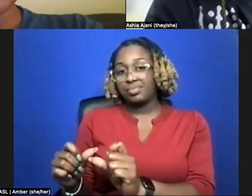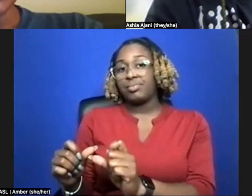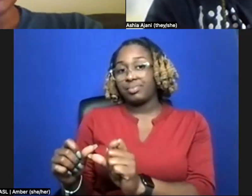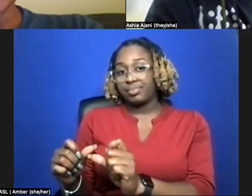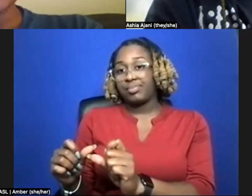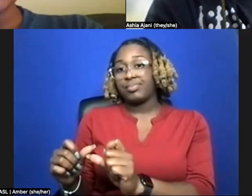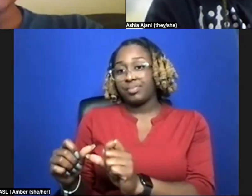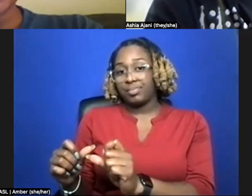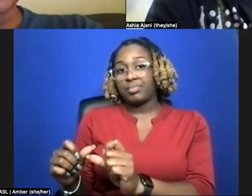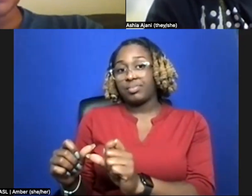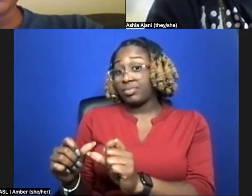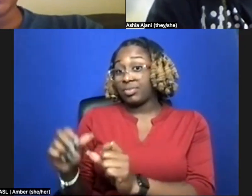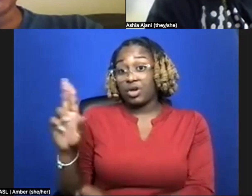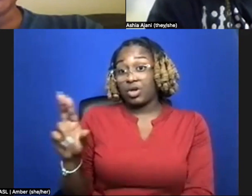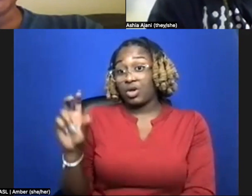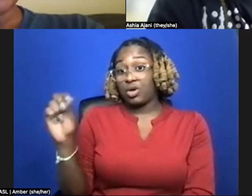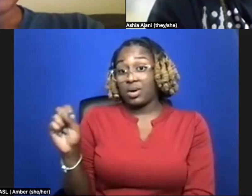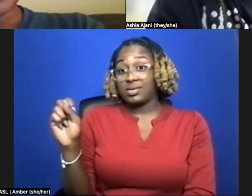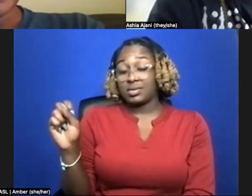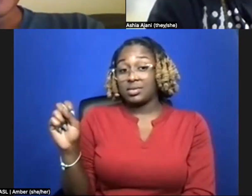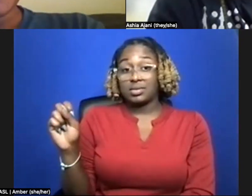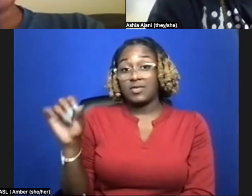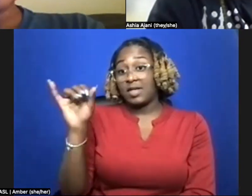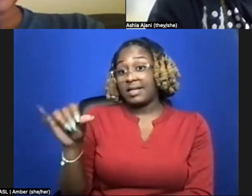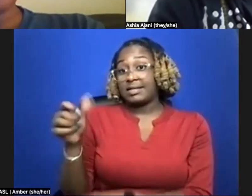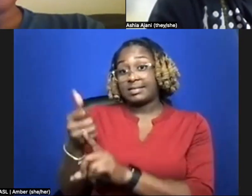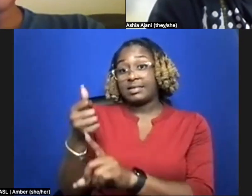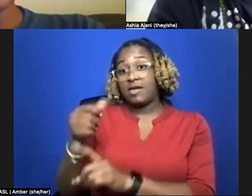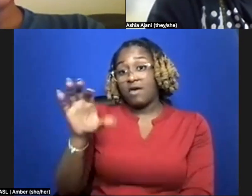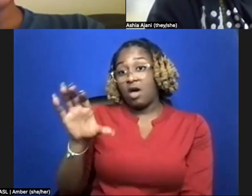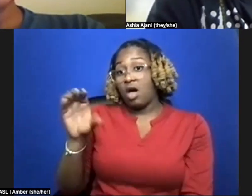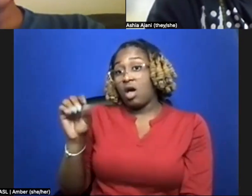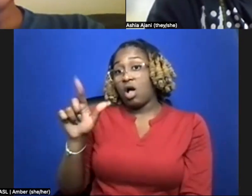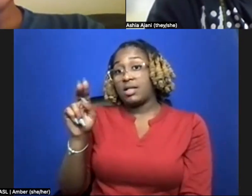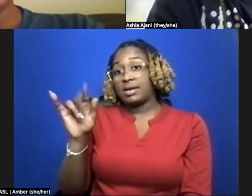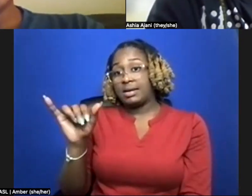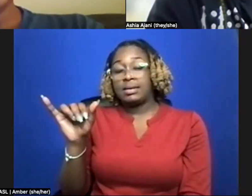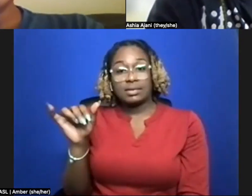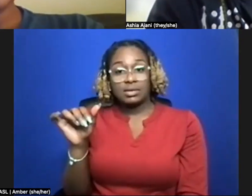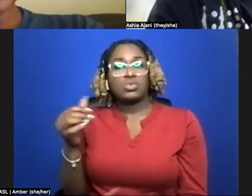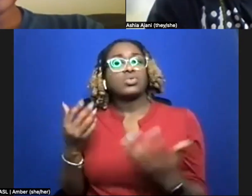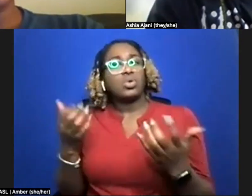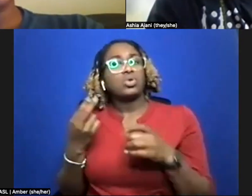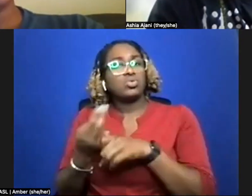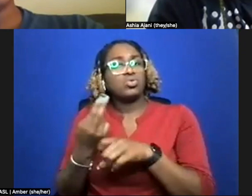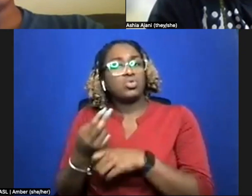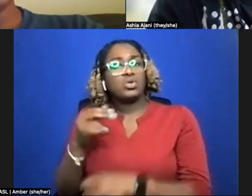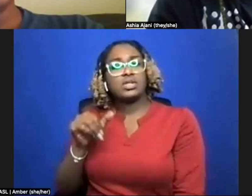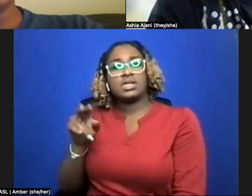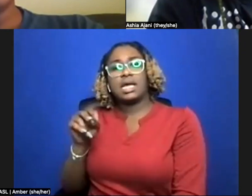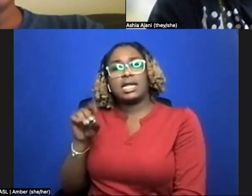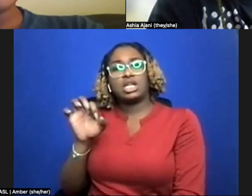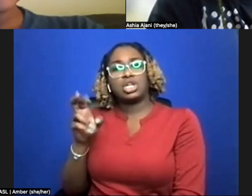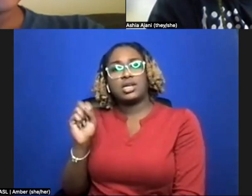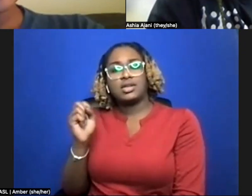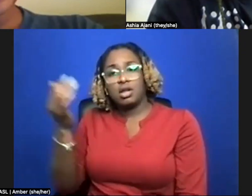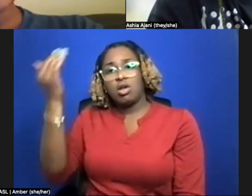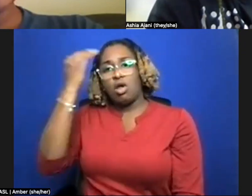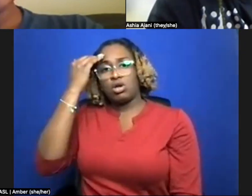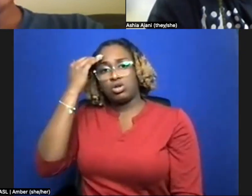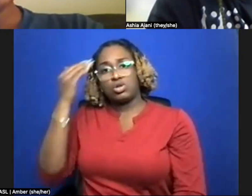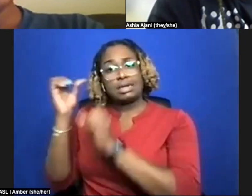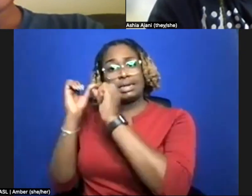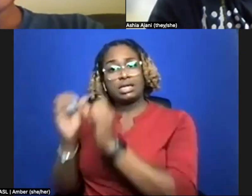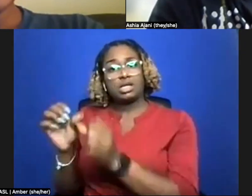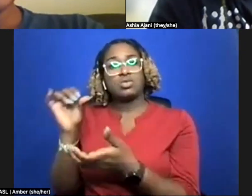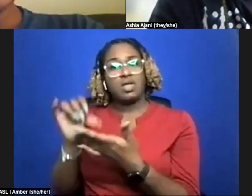the US as a settler colony, and wanting to use indigenous knowledge to continue that. But